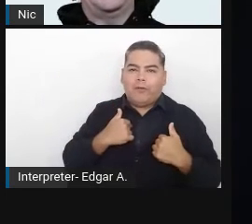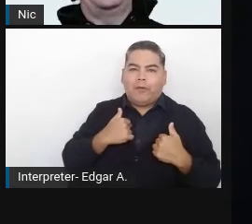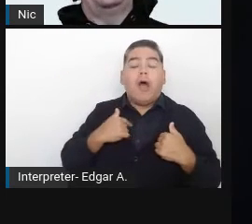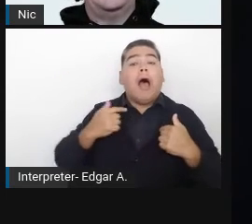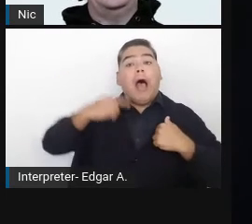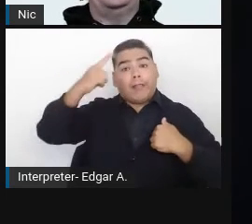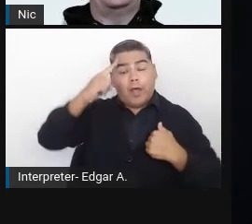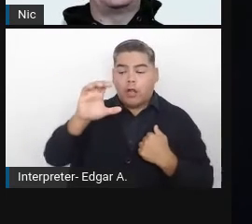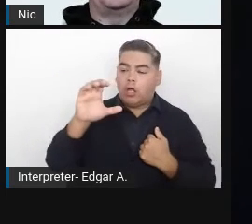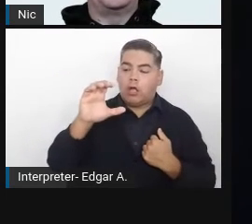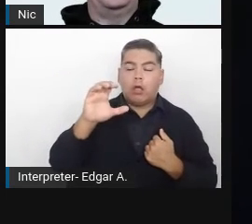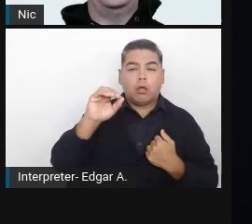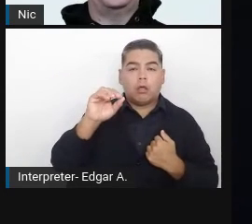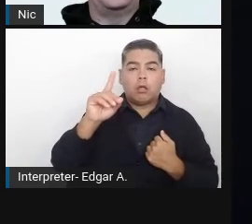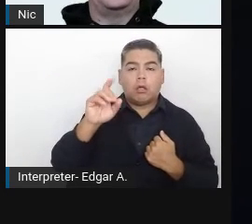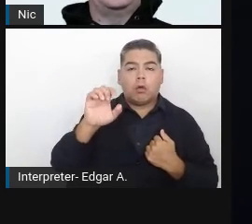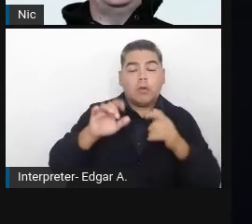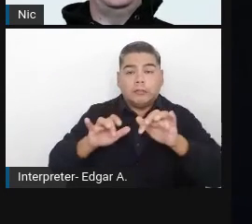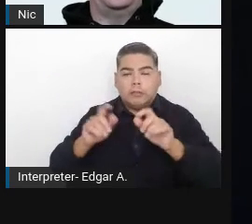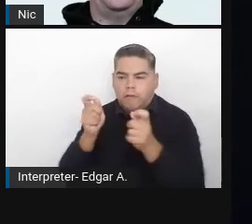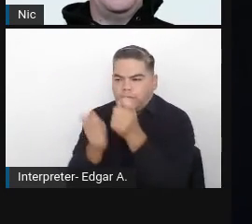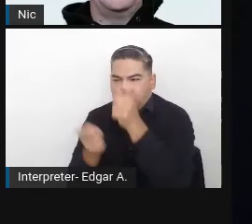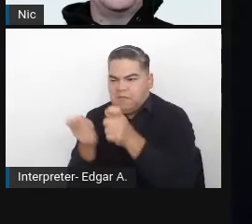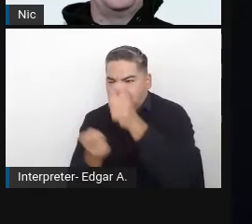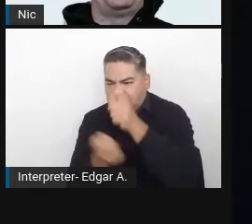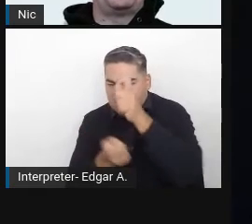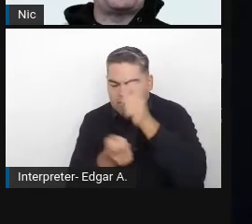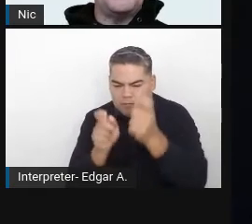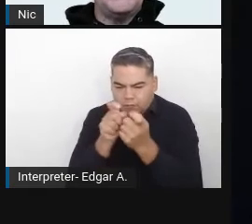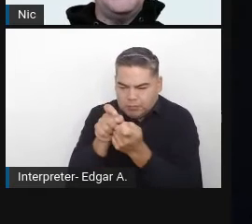I advocated for specific changes in the interface.